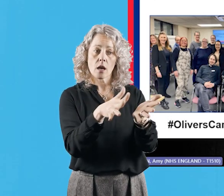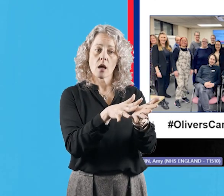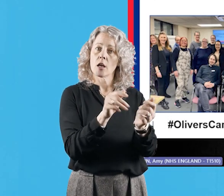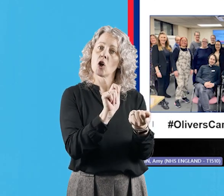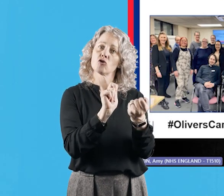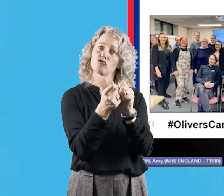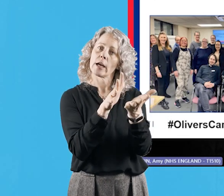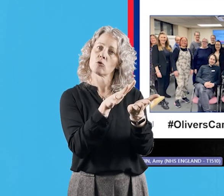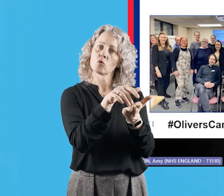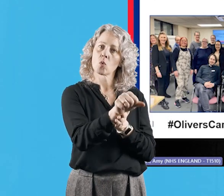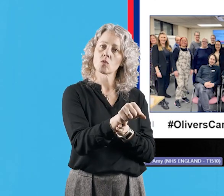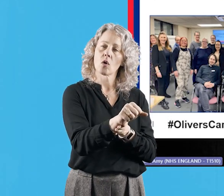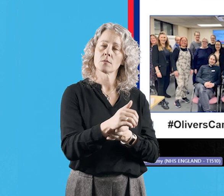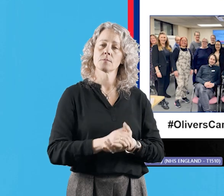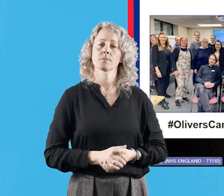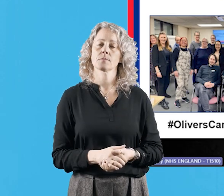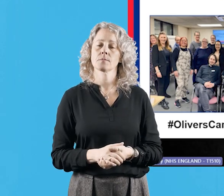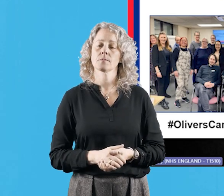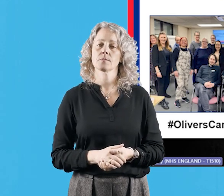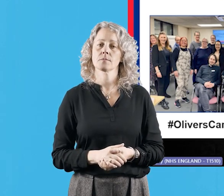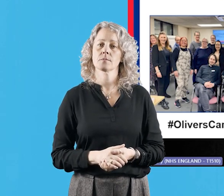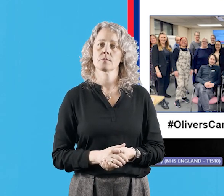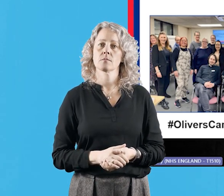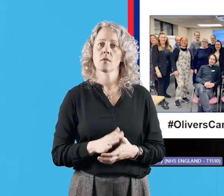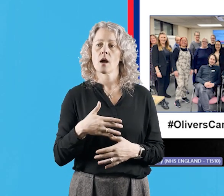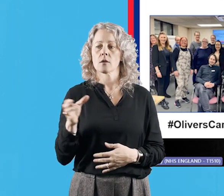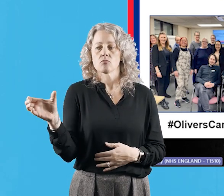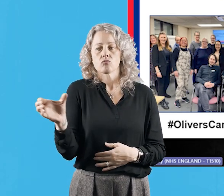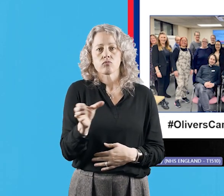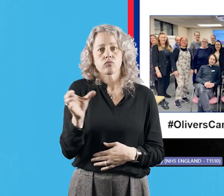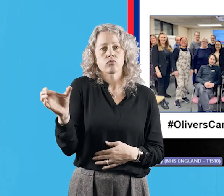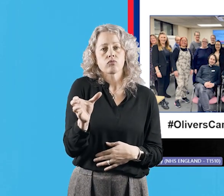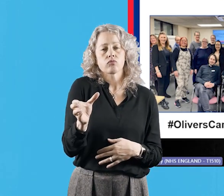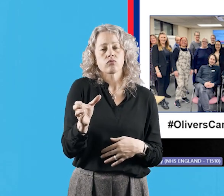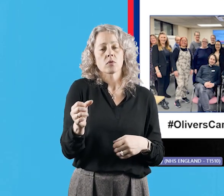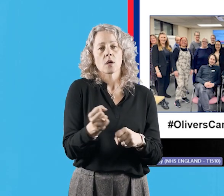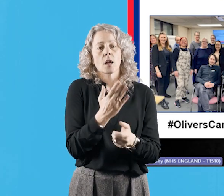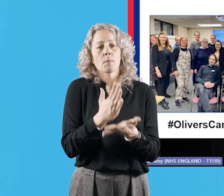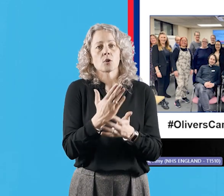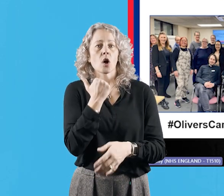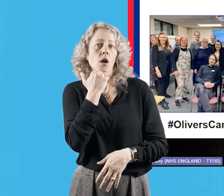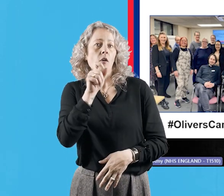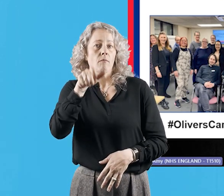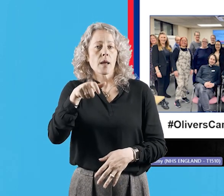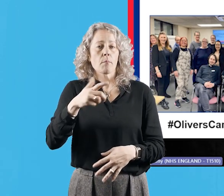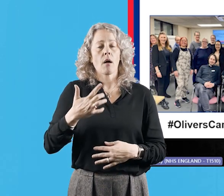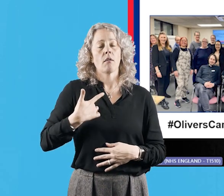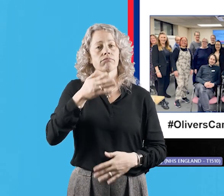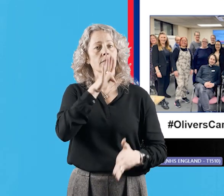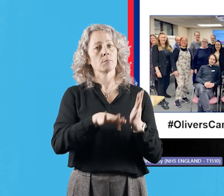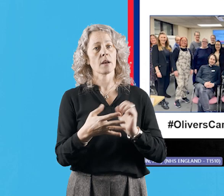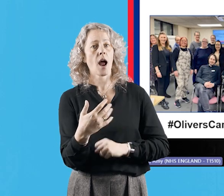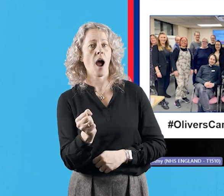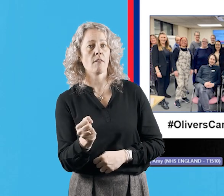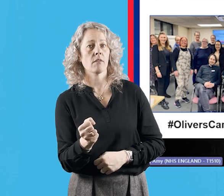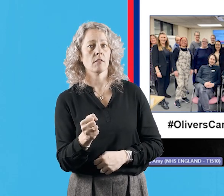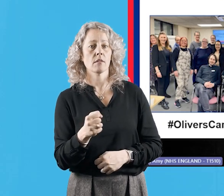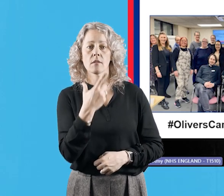it keeps saying this is about that culture change and to be recruiting enough people with lived experience to make this